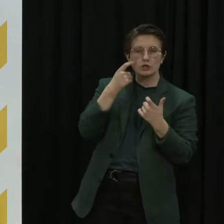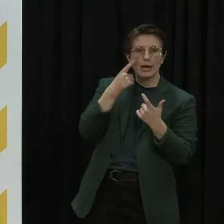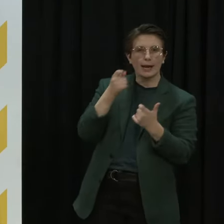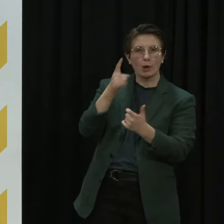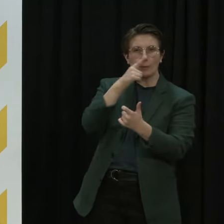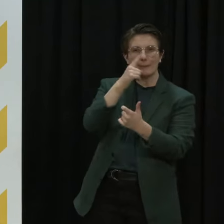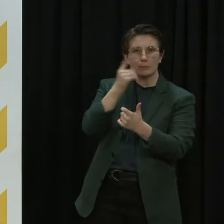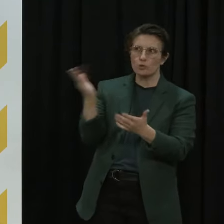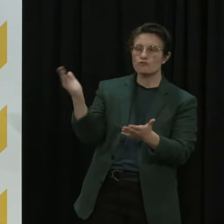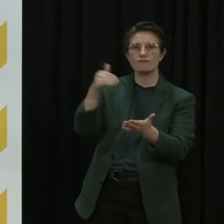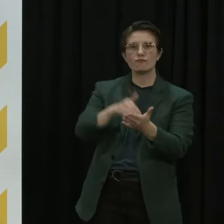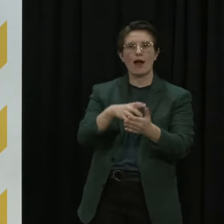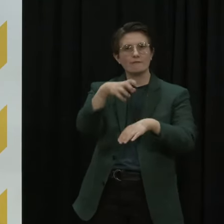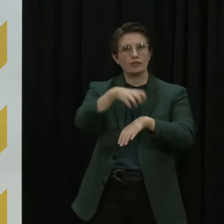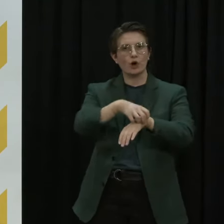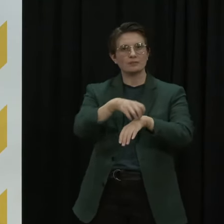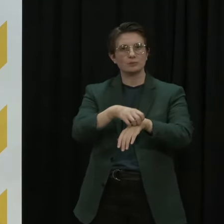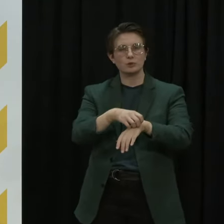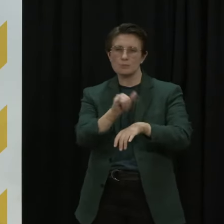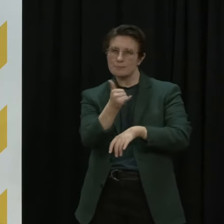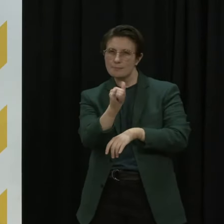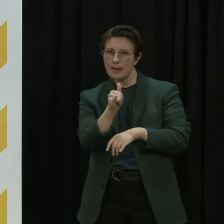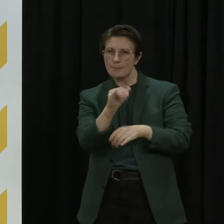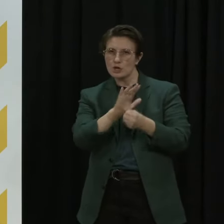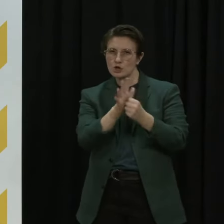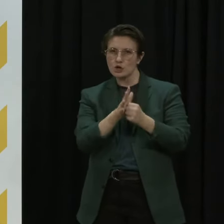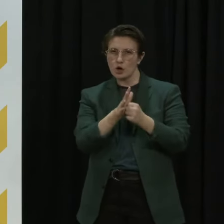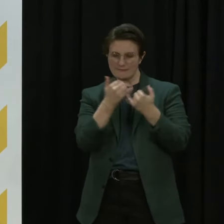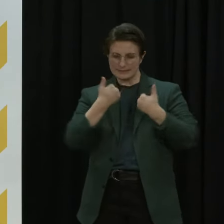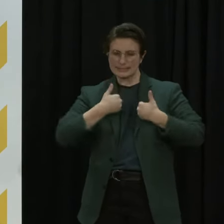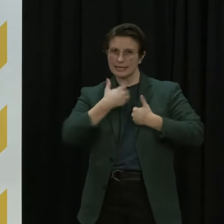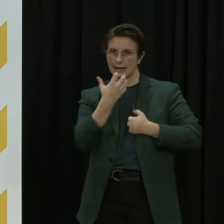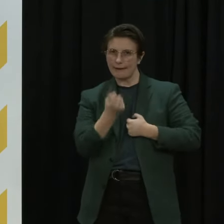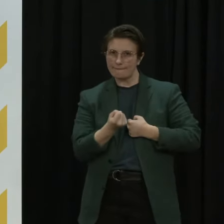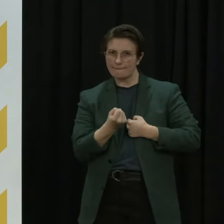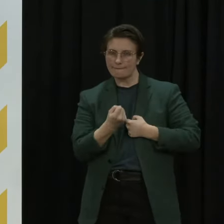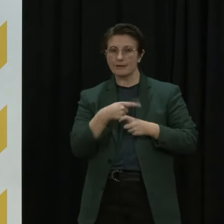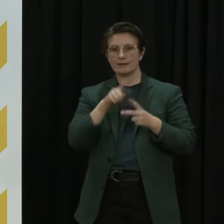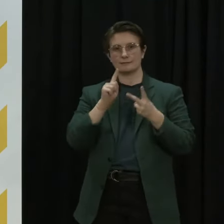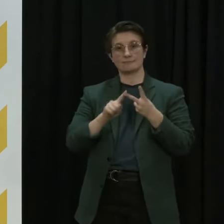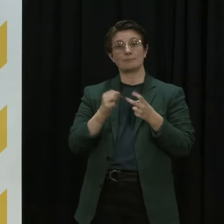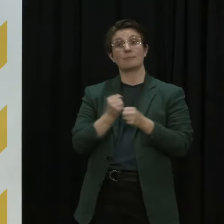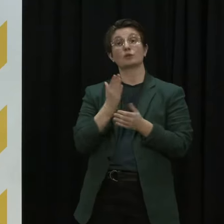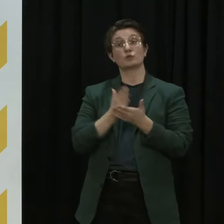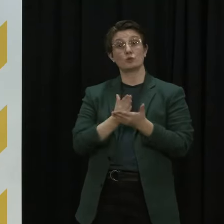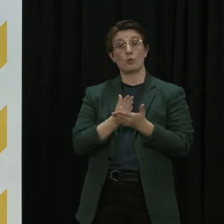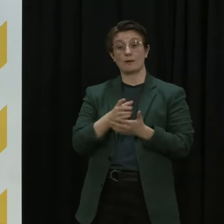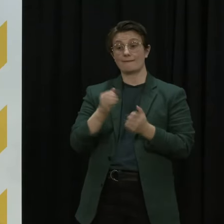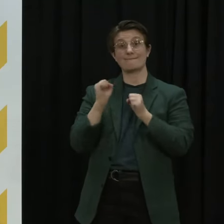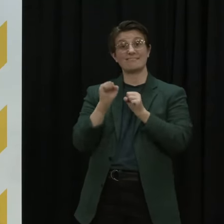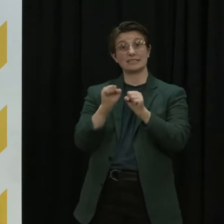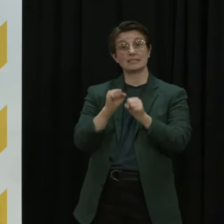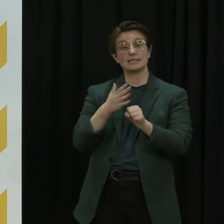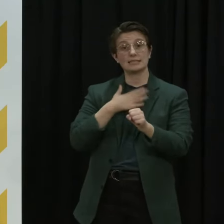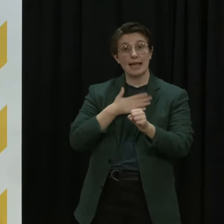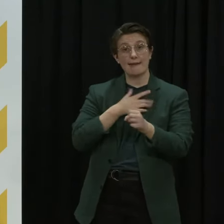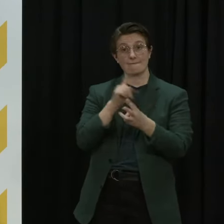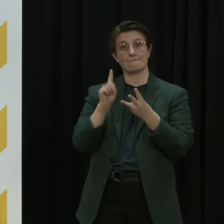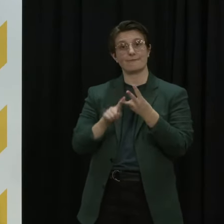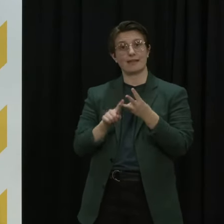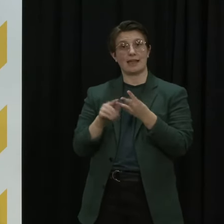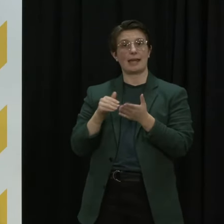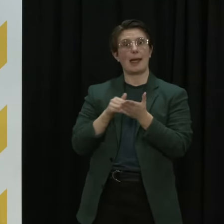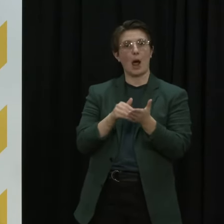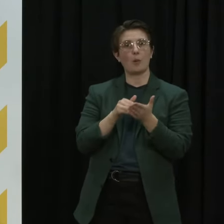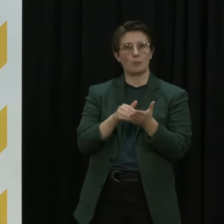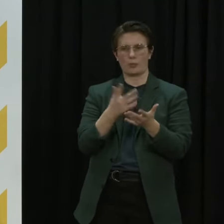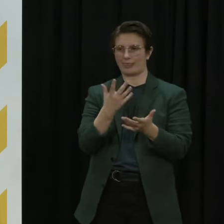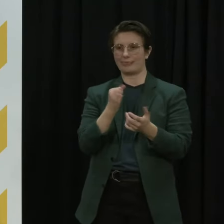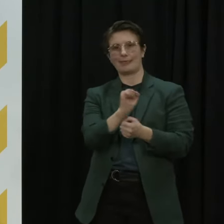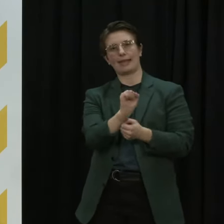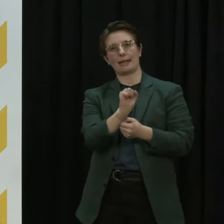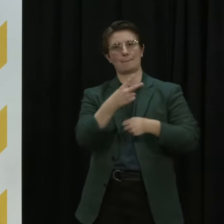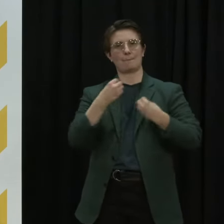In areas deemed high user